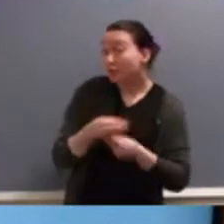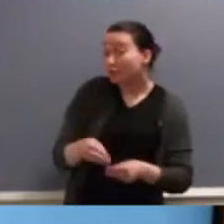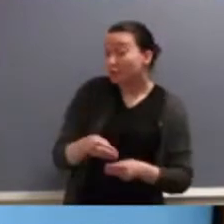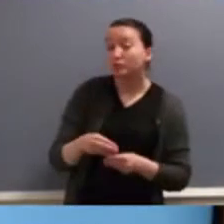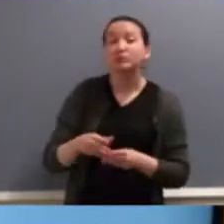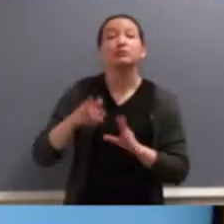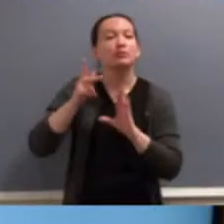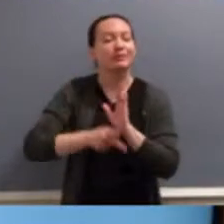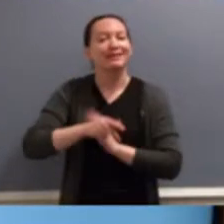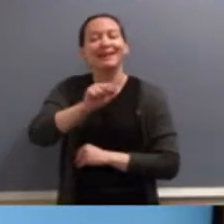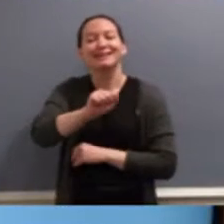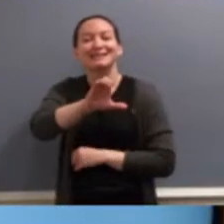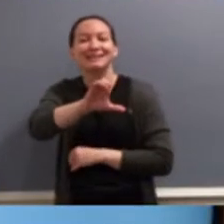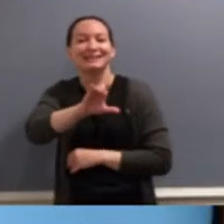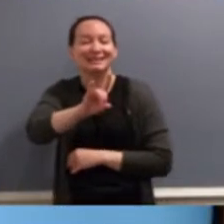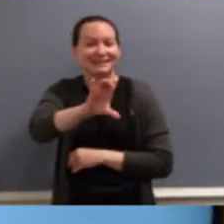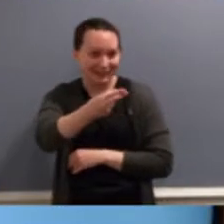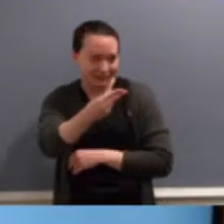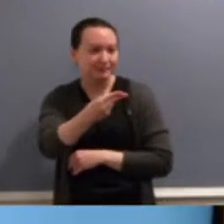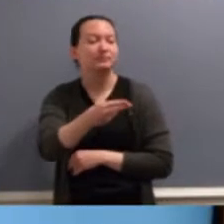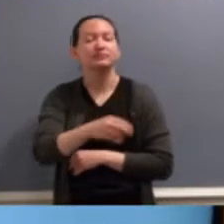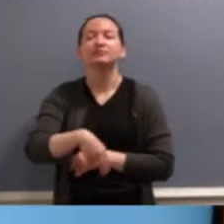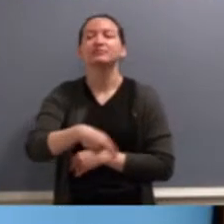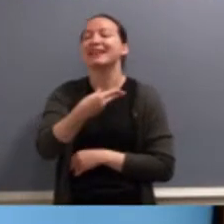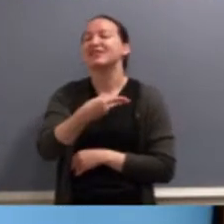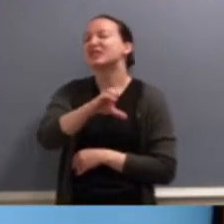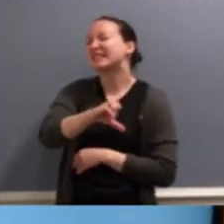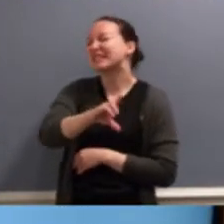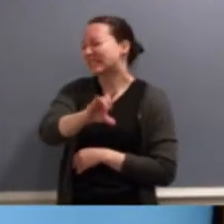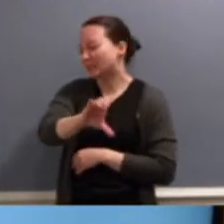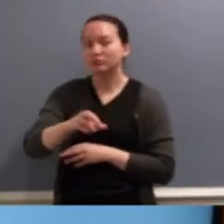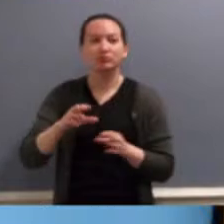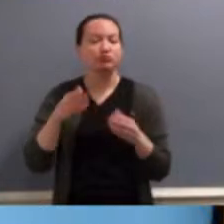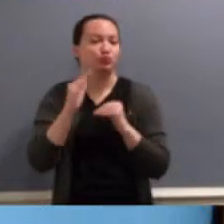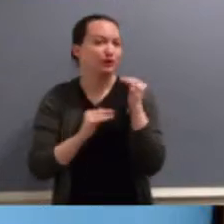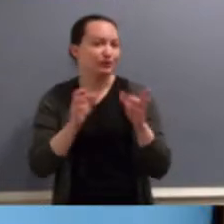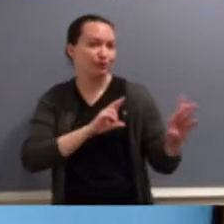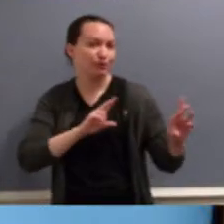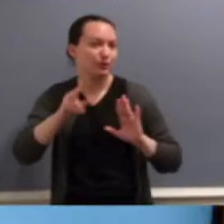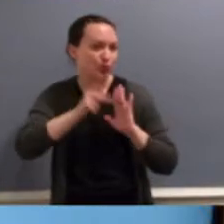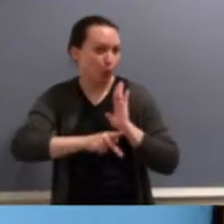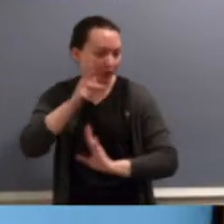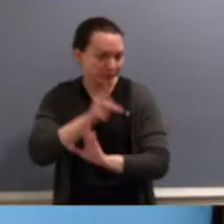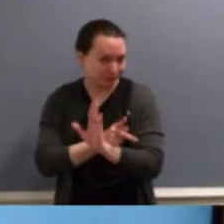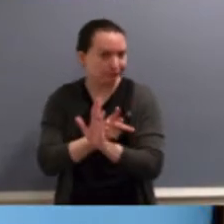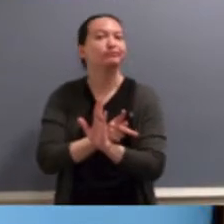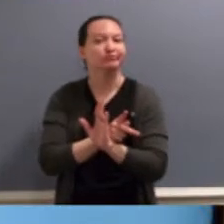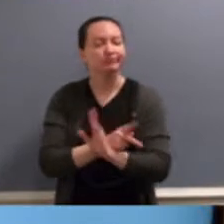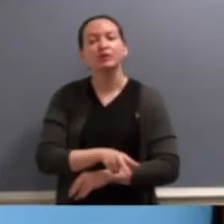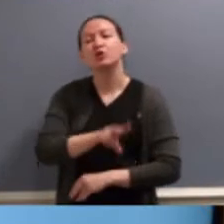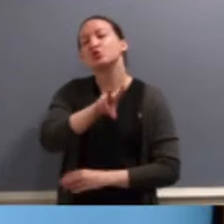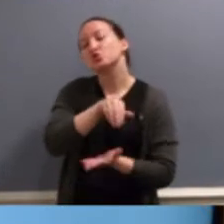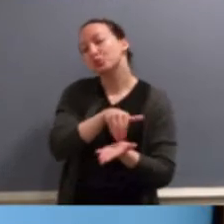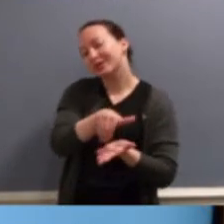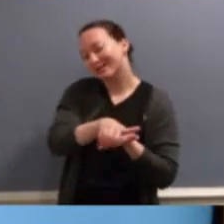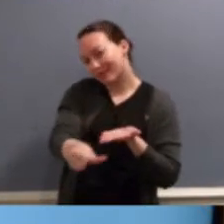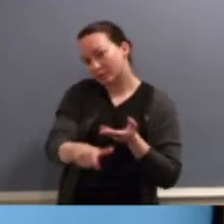of HCDC and continues our site readiness program programming at two million dollars to continue to